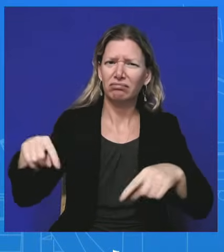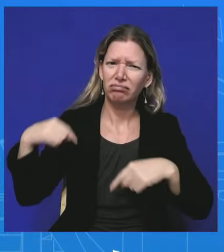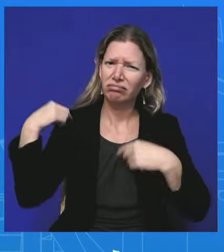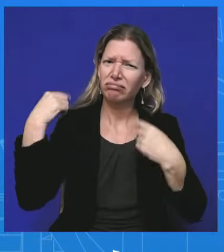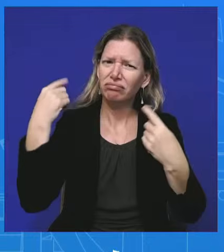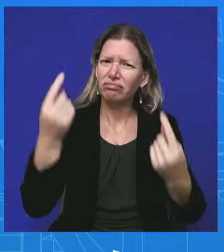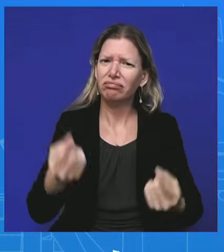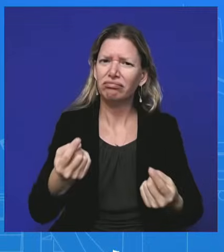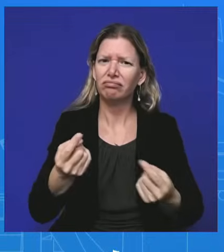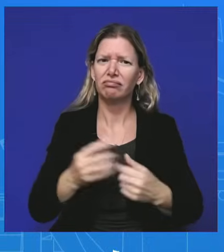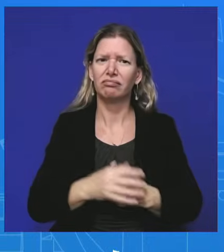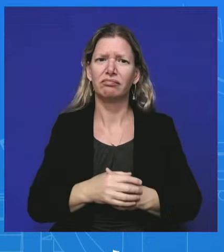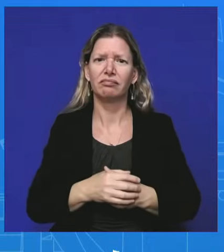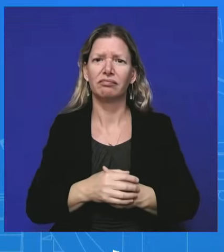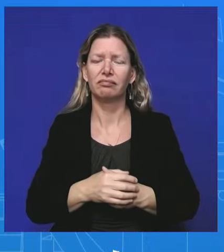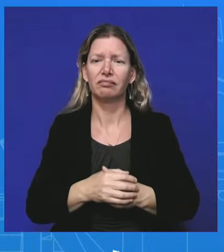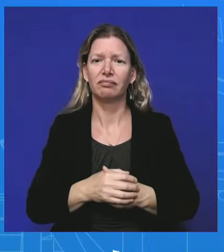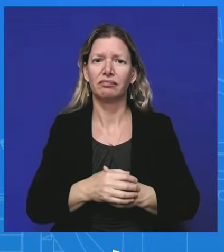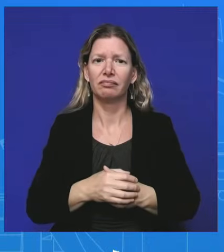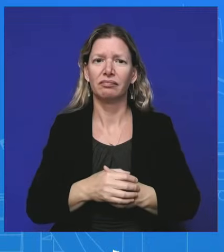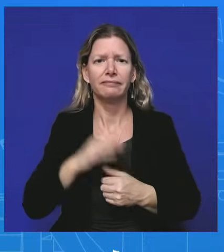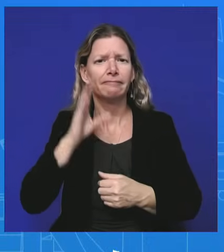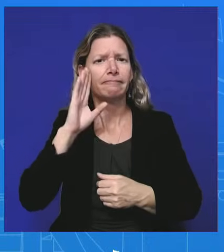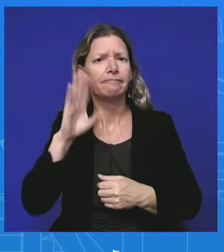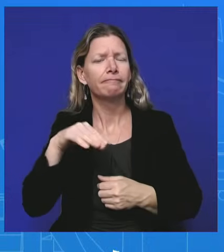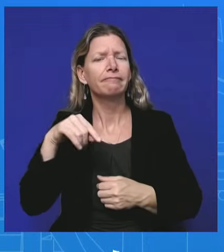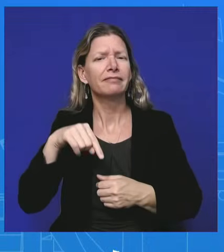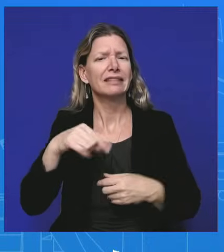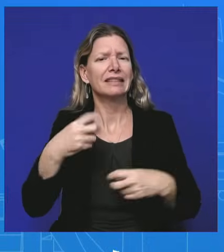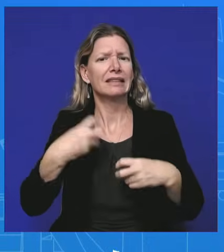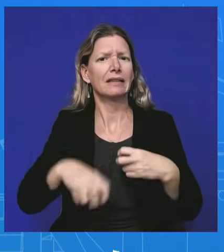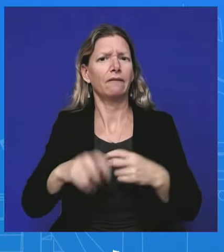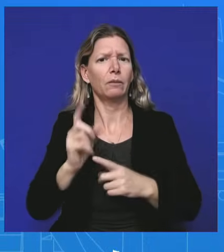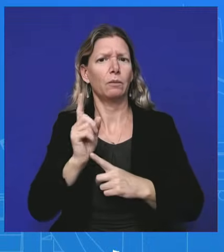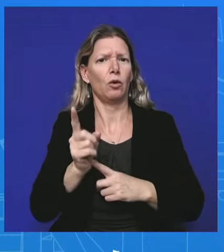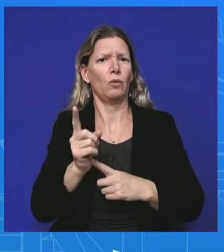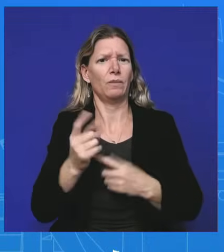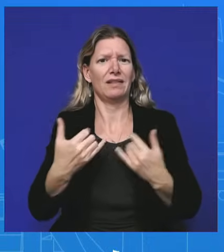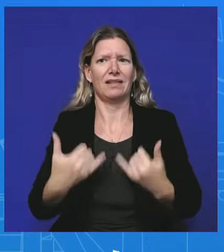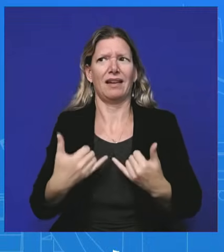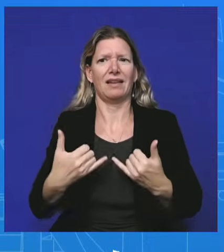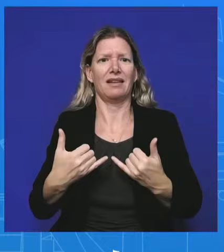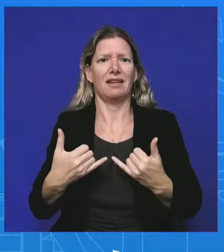in time that we're in, as we speak about the protests, he understands that there's a lot of pain.